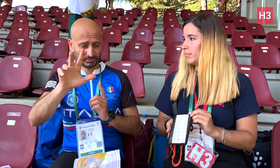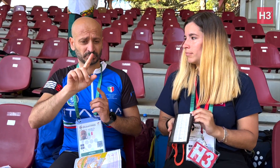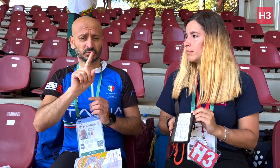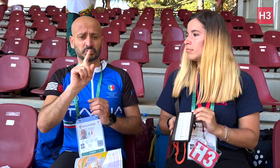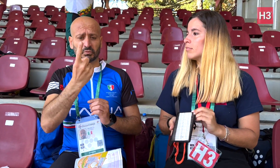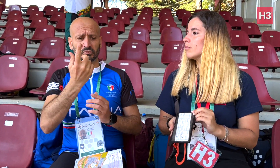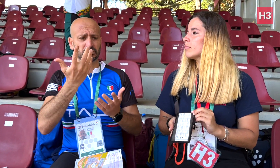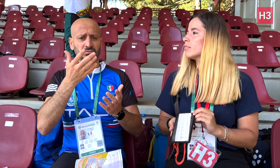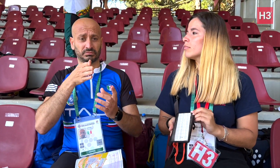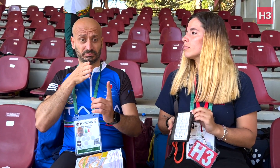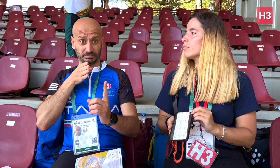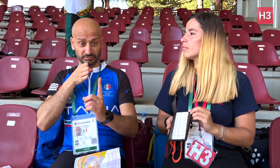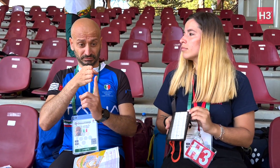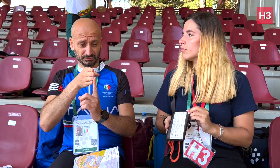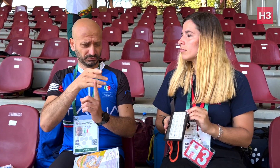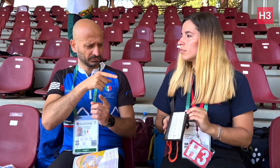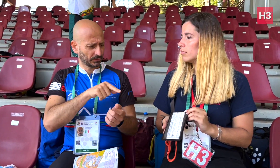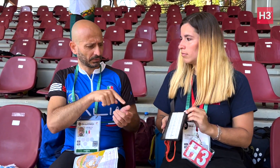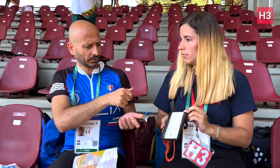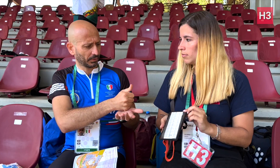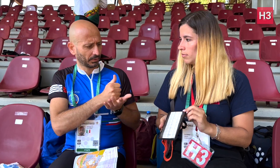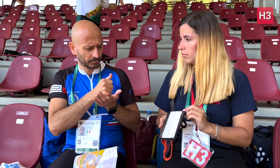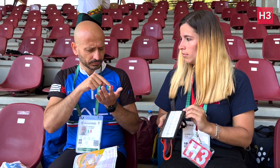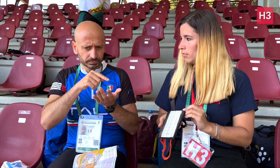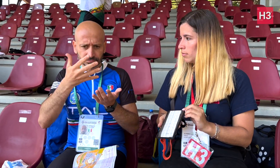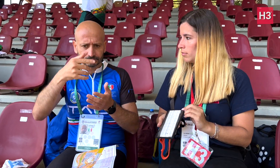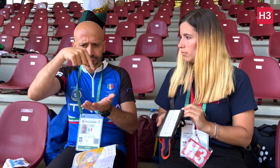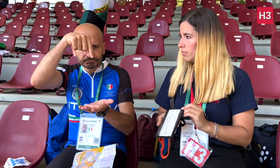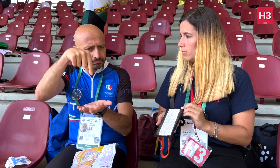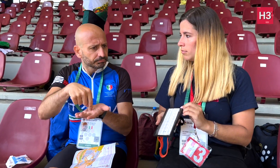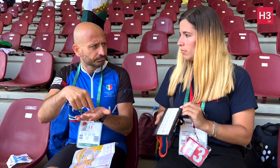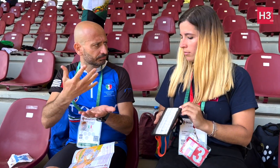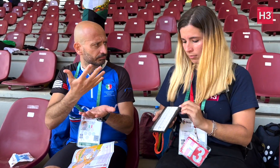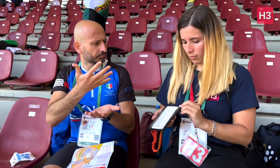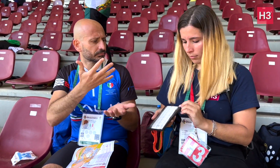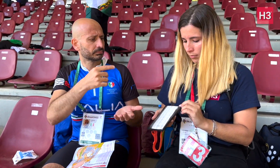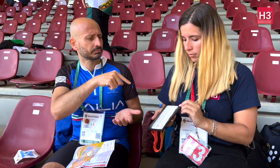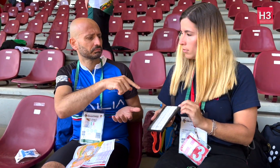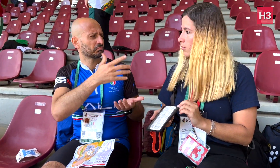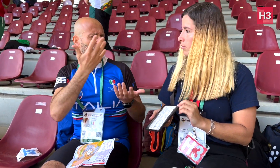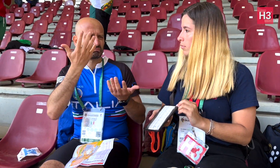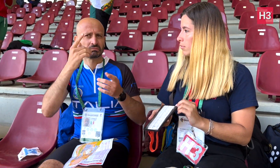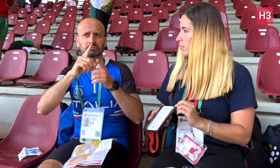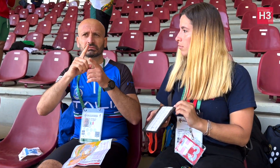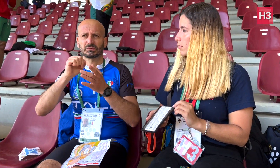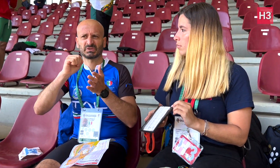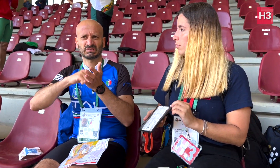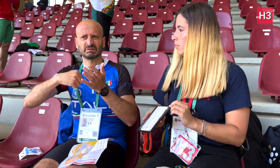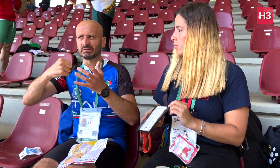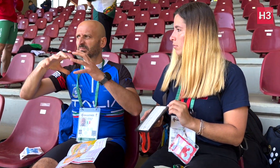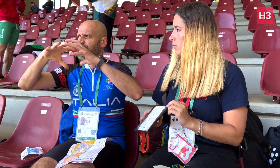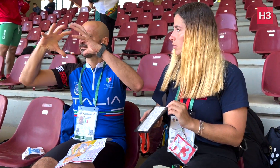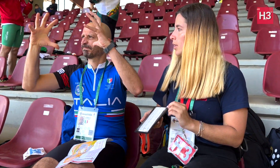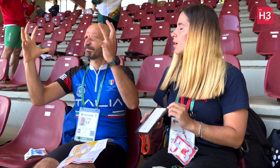It gives specific descriptions of the setting where the control point is at.